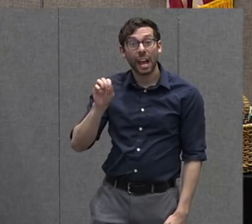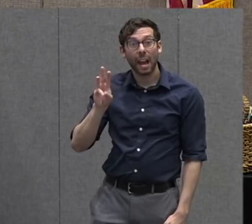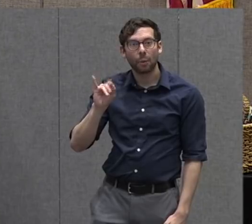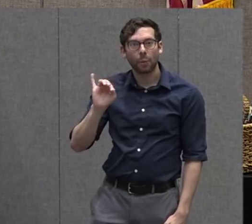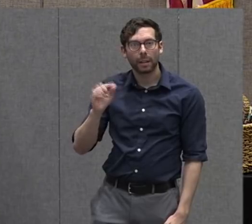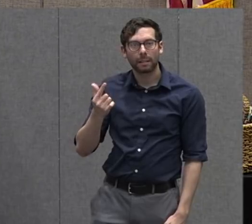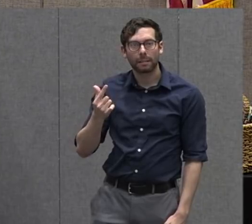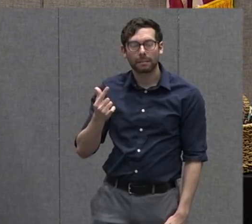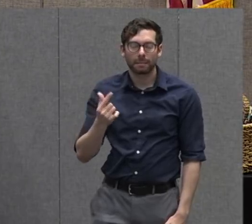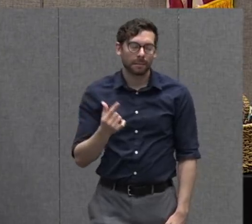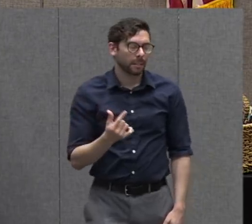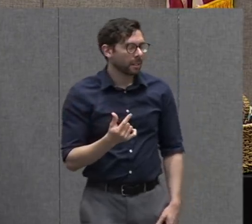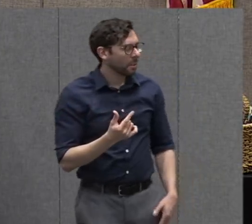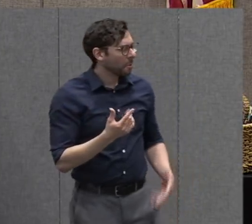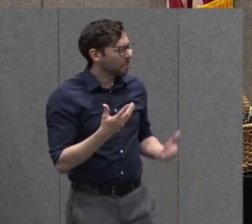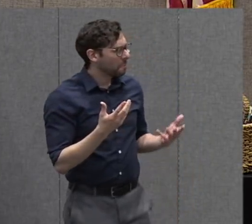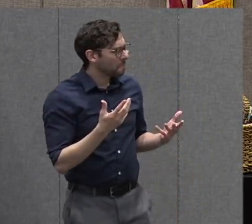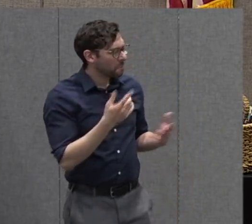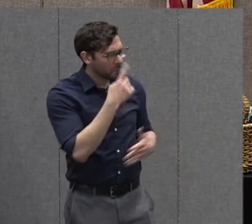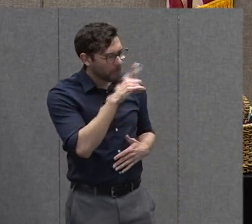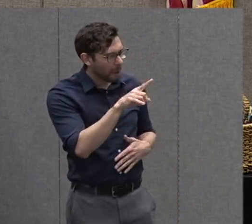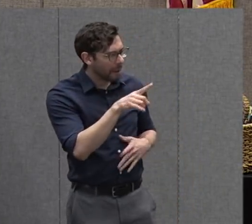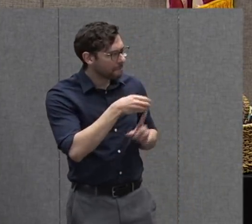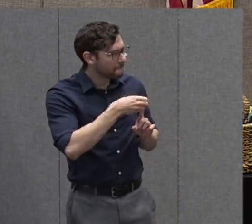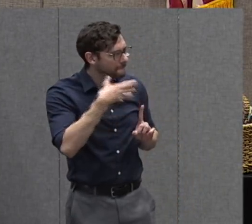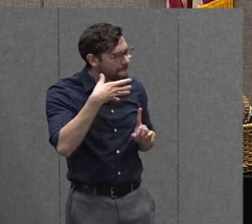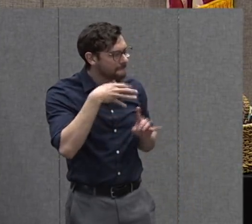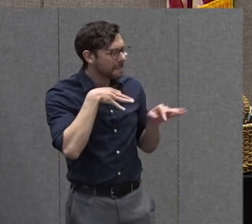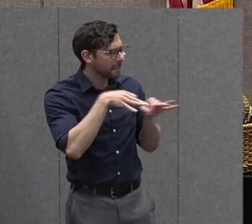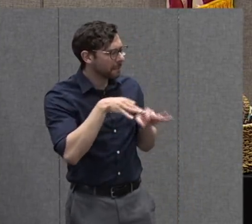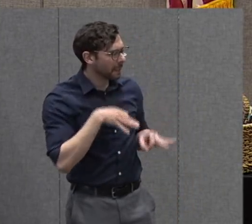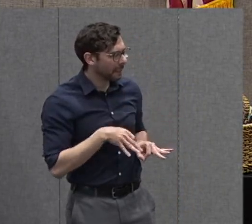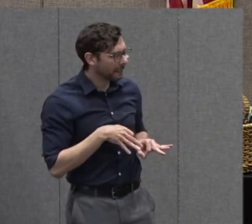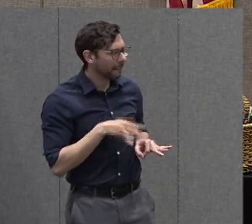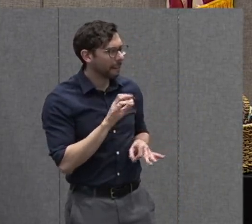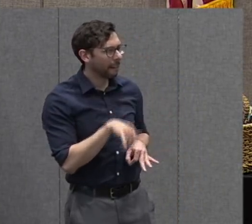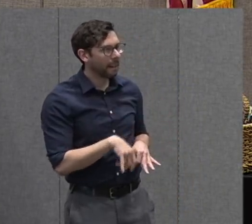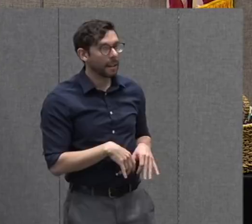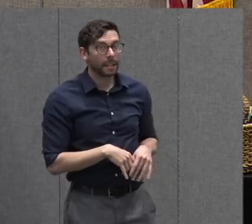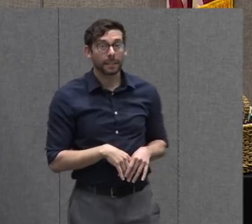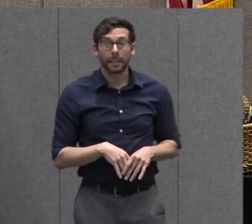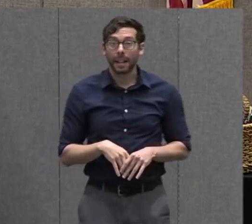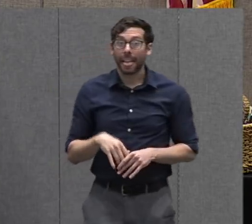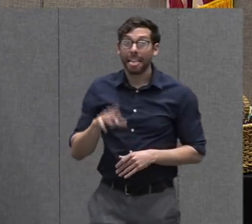[Mr. R] Can you describe foreshadowing to me? [Miss Martindale] Sure, it's giving me clues